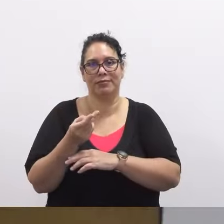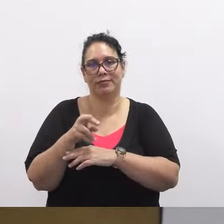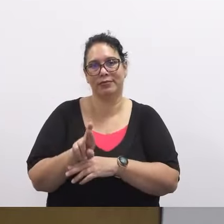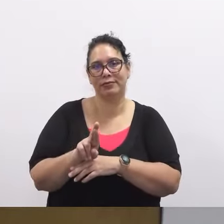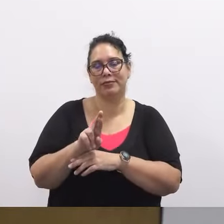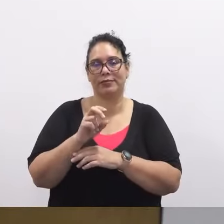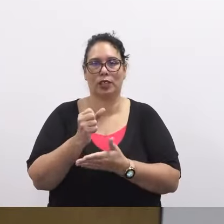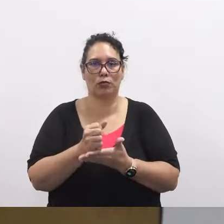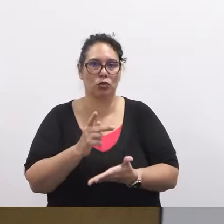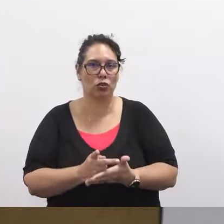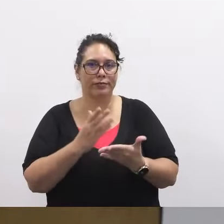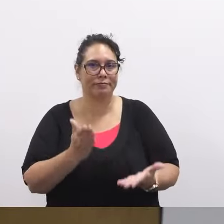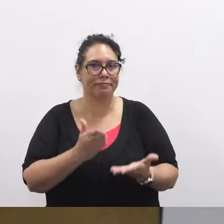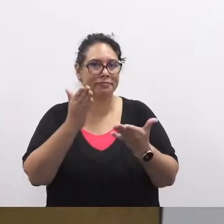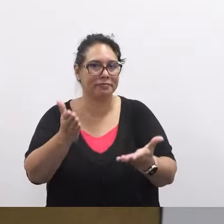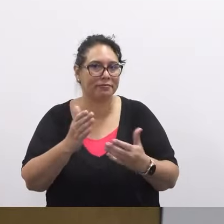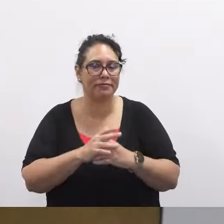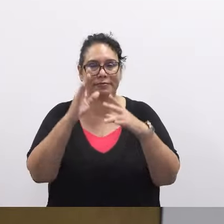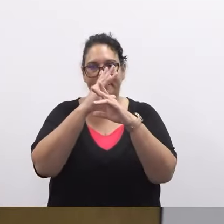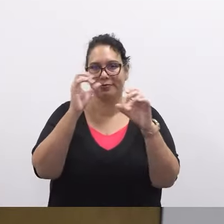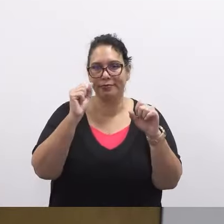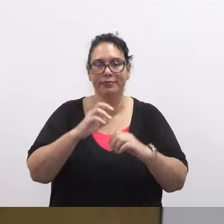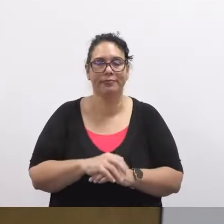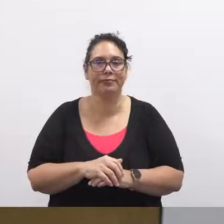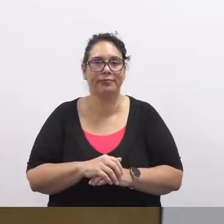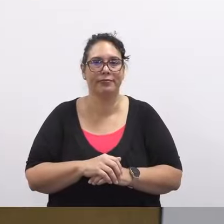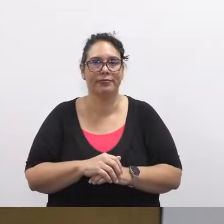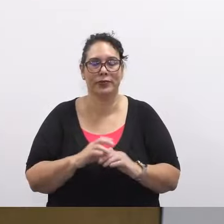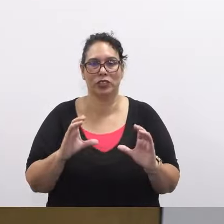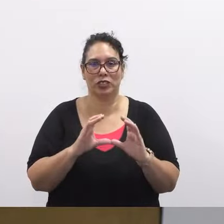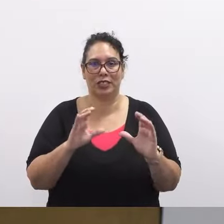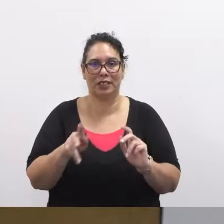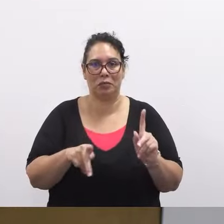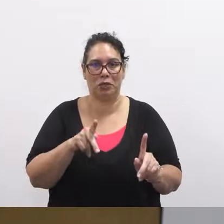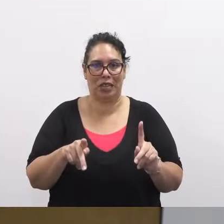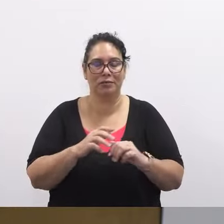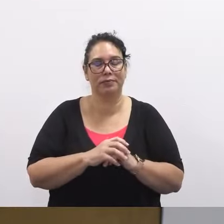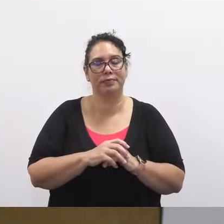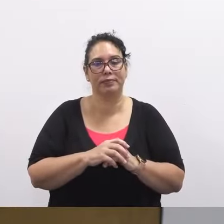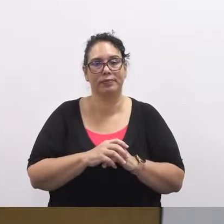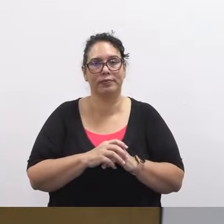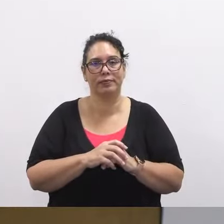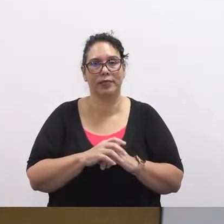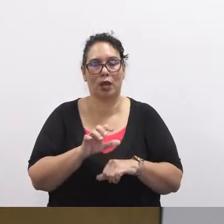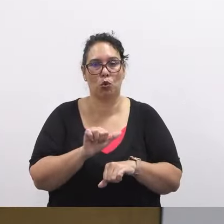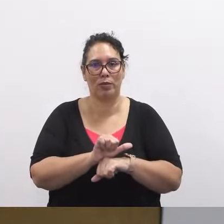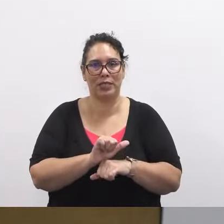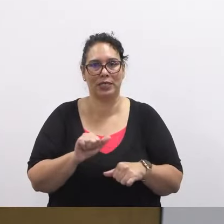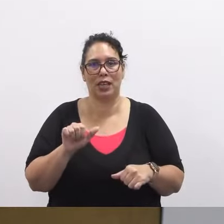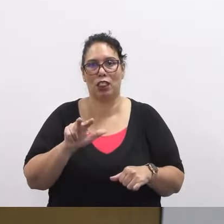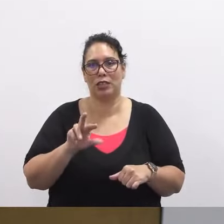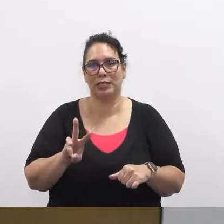approved and recommended by the superintendent. For certificated personnel, we have appointments 36,